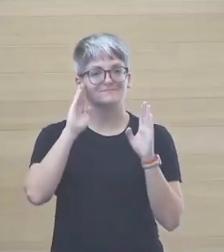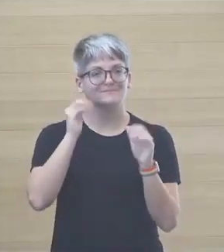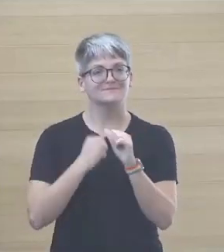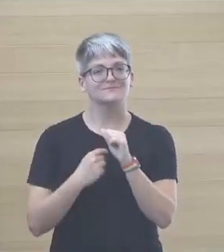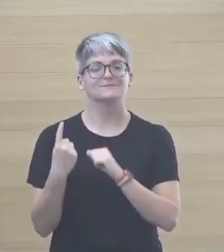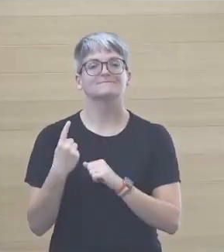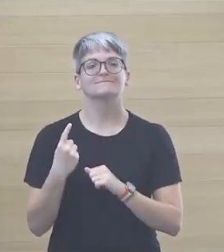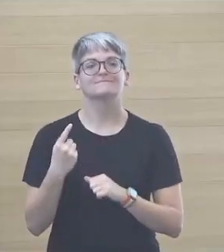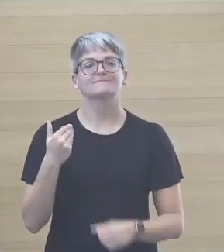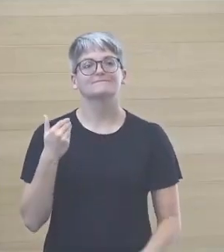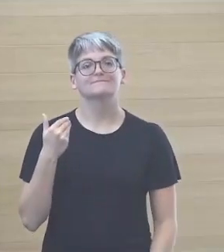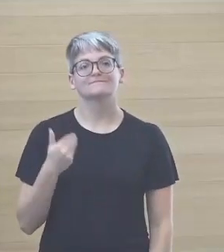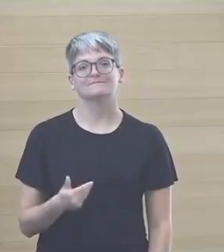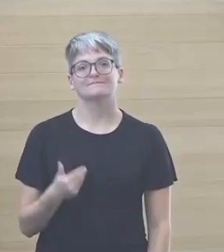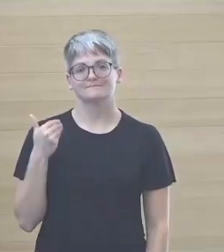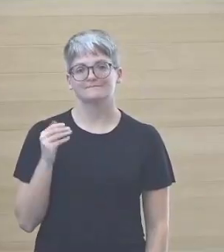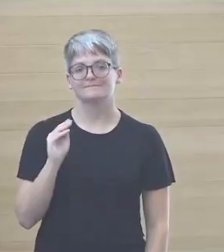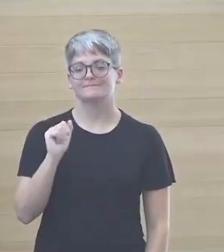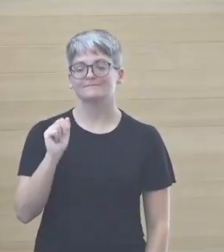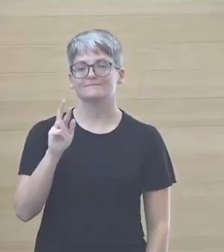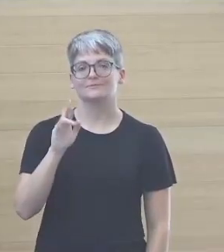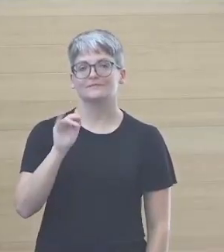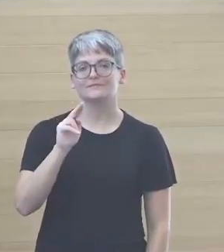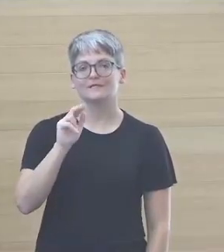My name's Marina Shelton. And I also joined